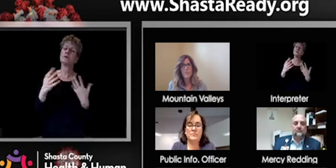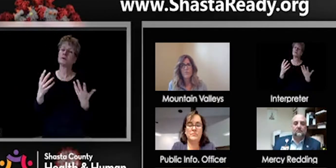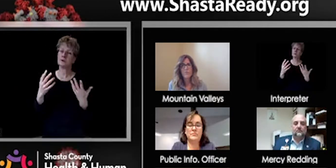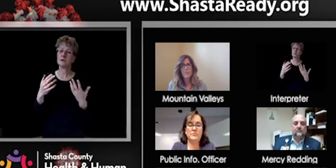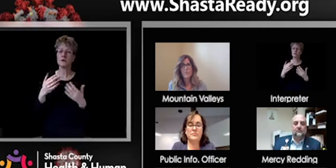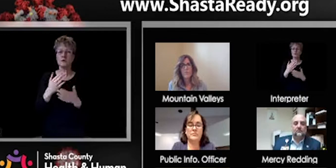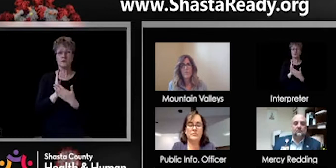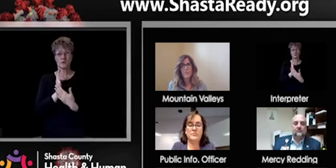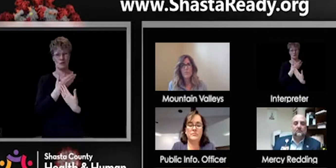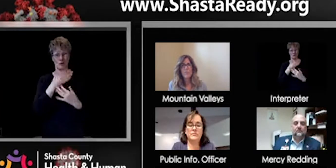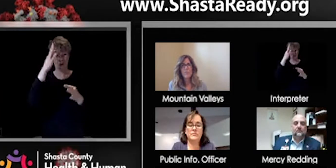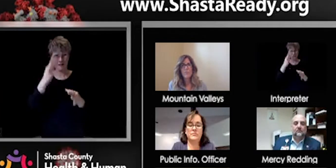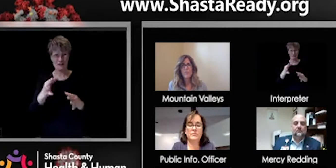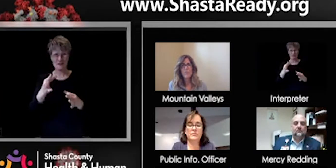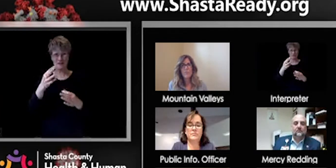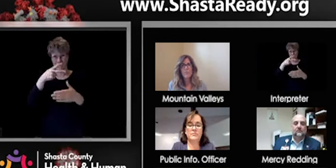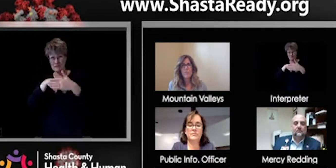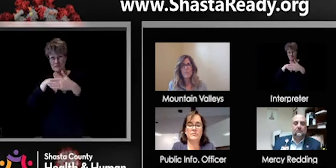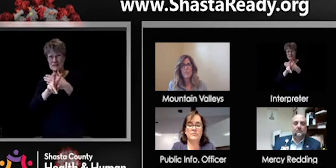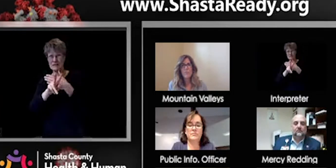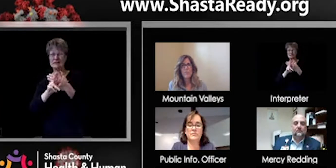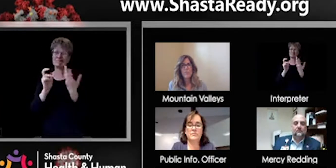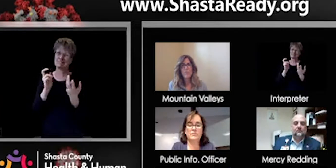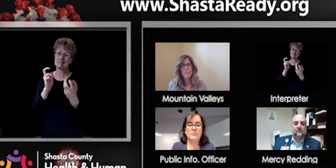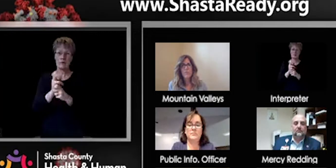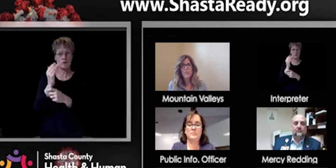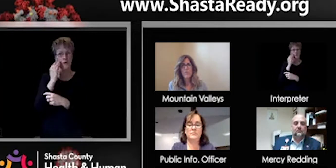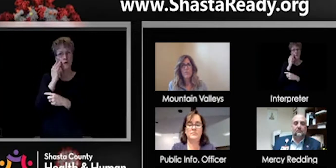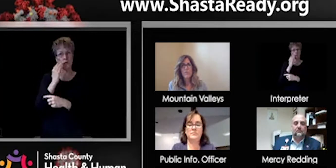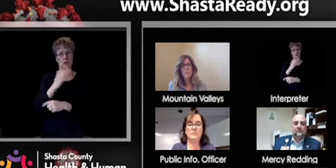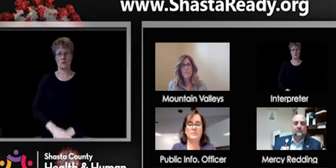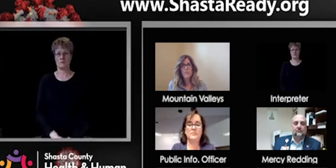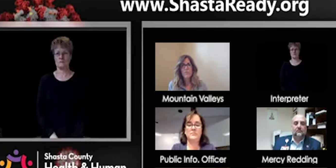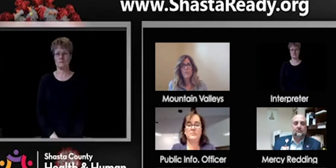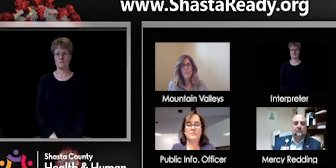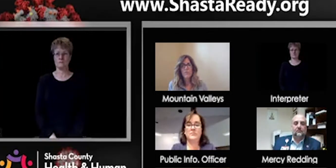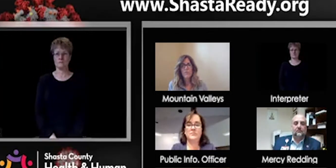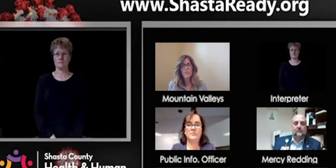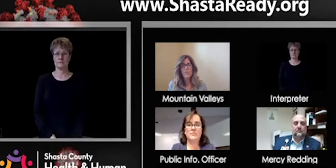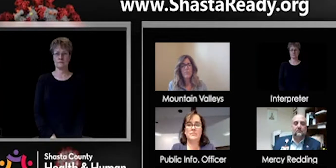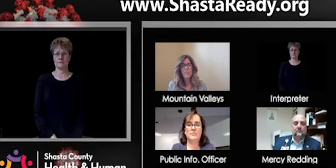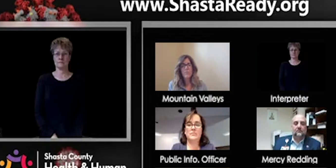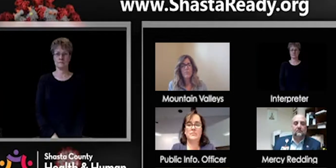anticipate what we’ll do right now. Most large gatherings like that have been postponed